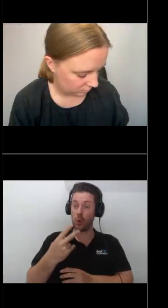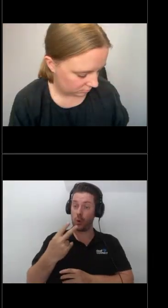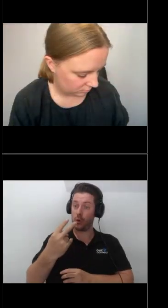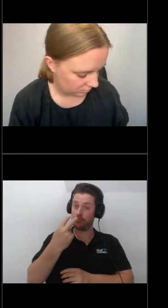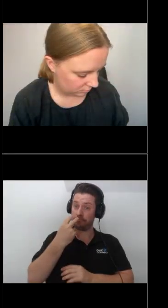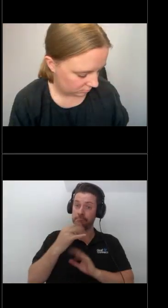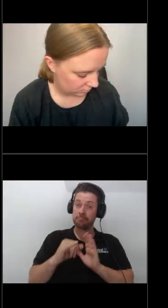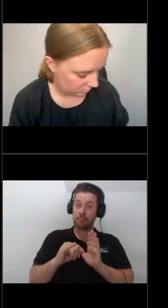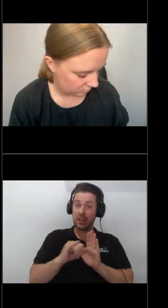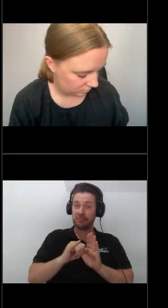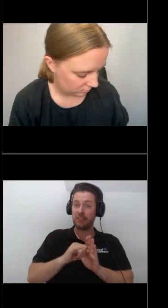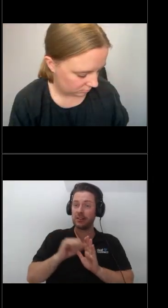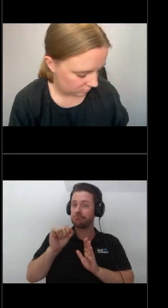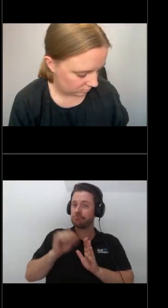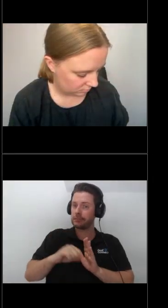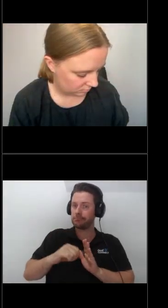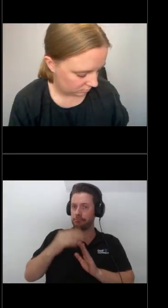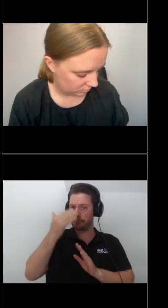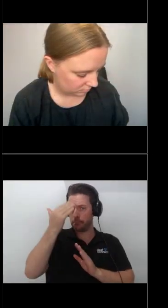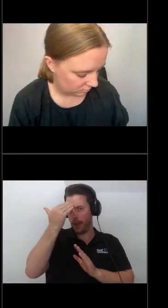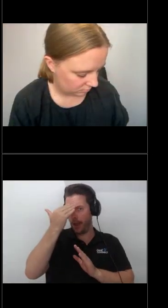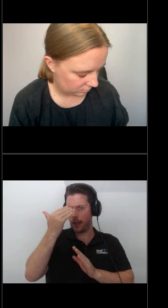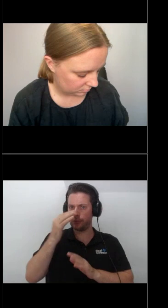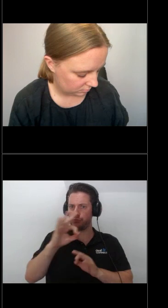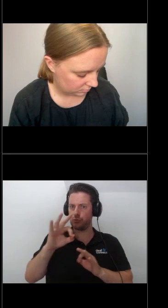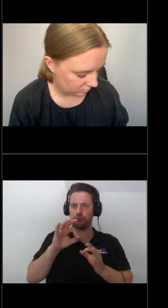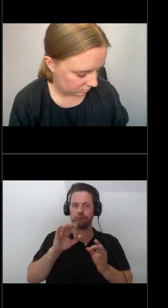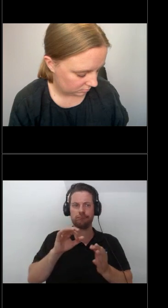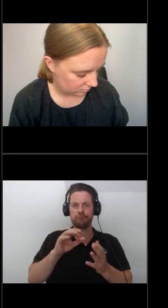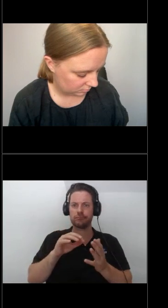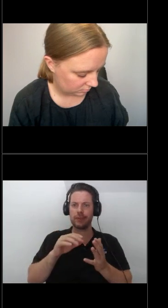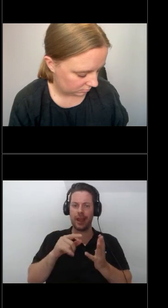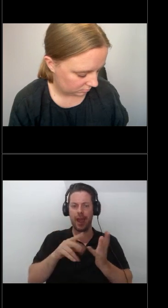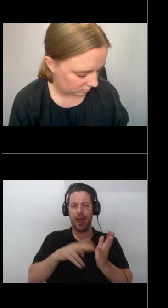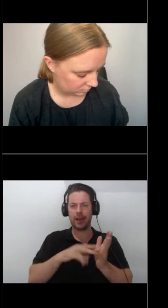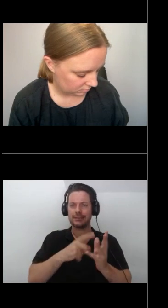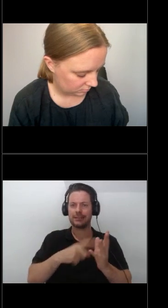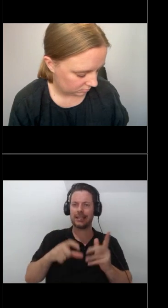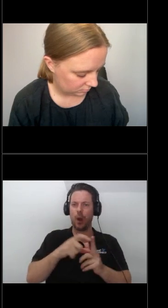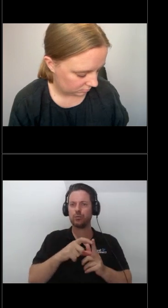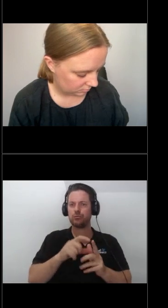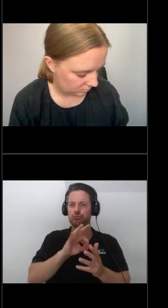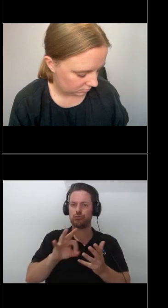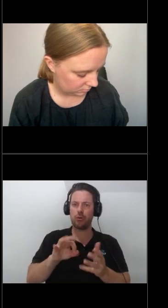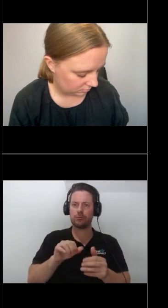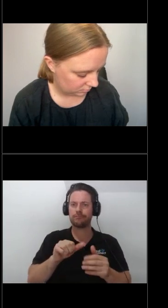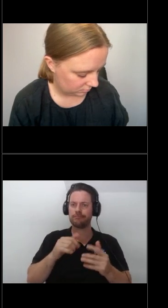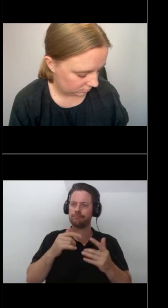that you really want your day in court. There is some this exception,